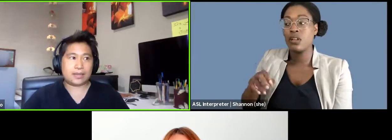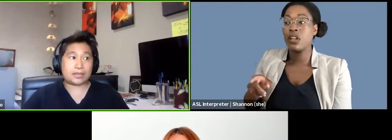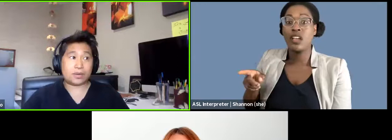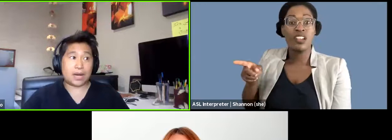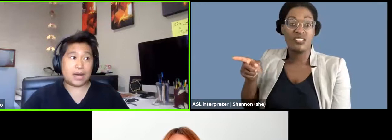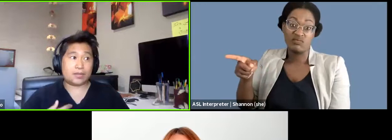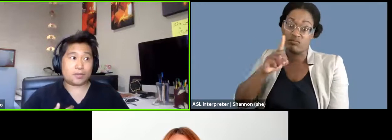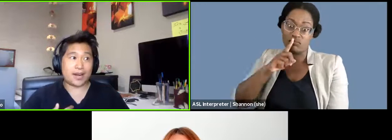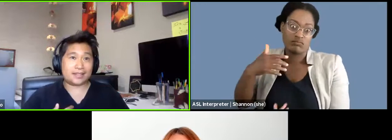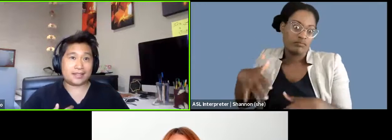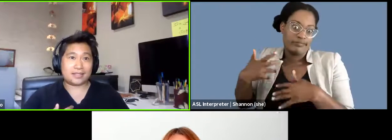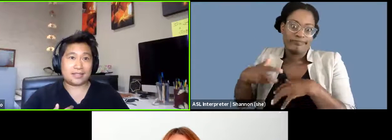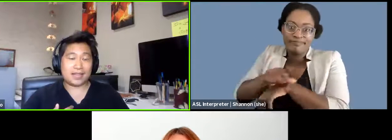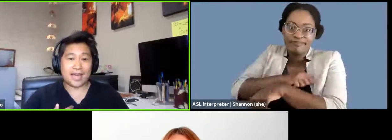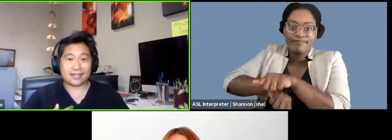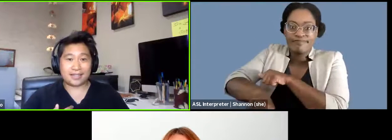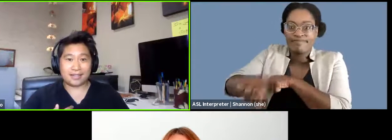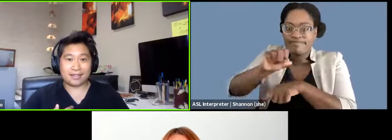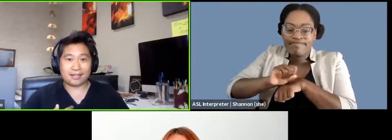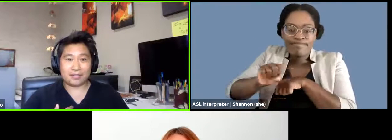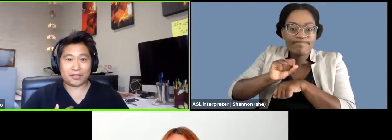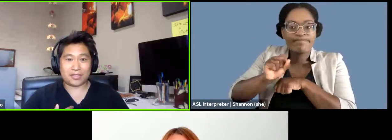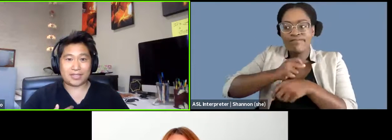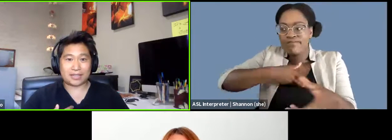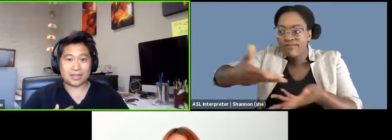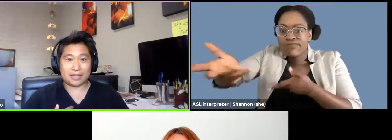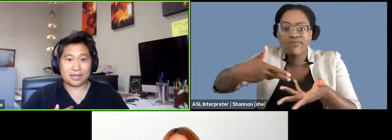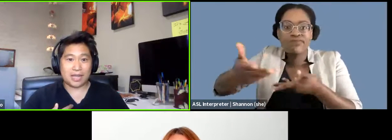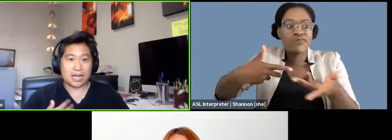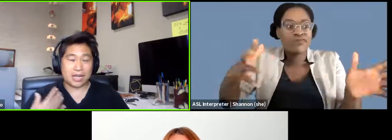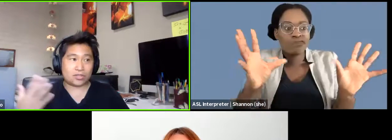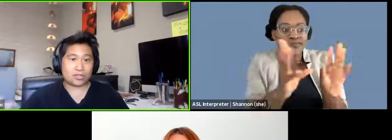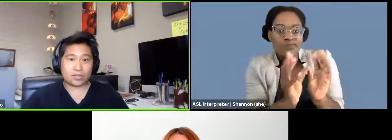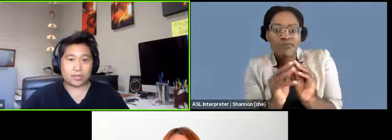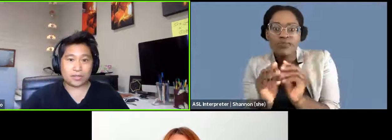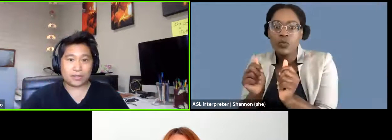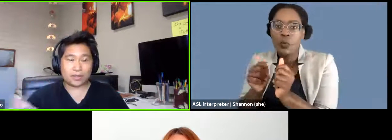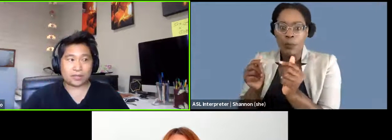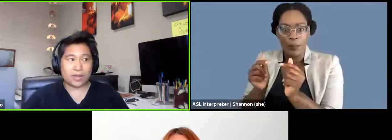that's where I could practice the asking versus guessing. I assumed everything was